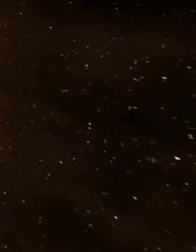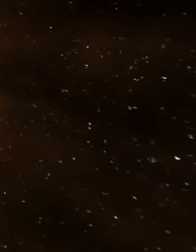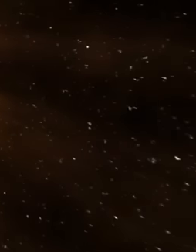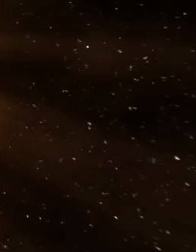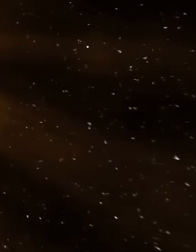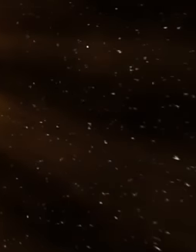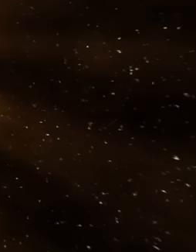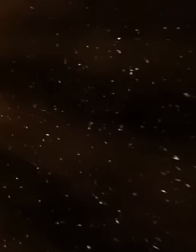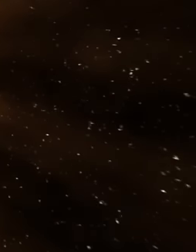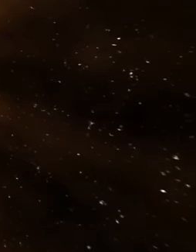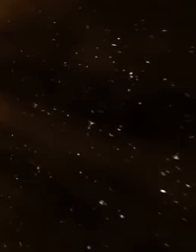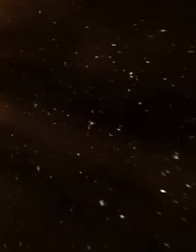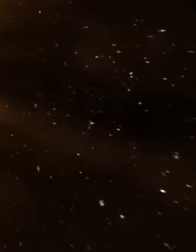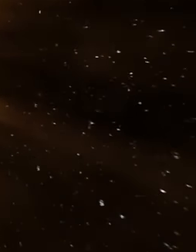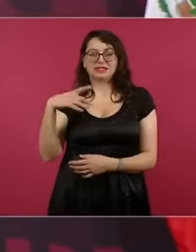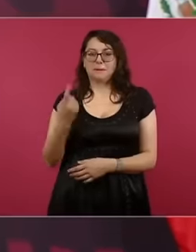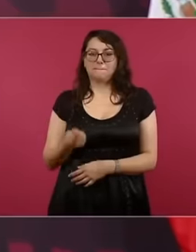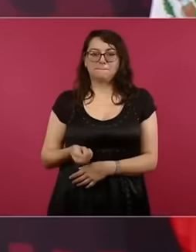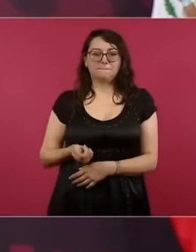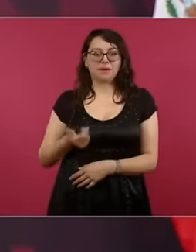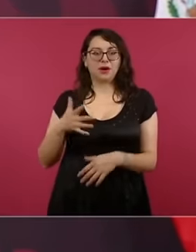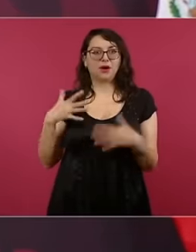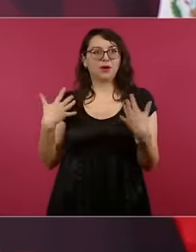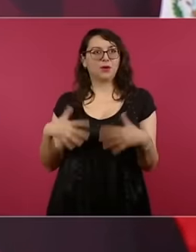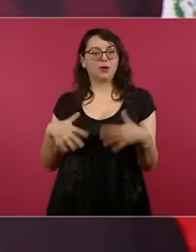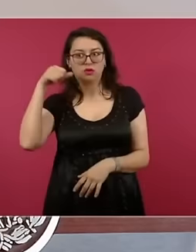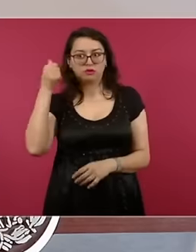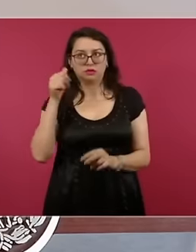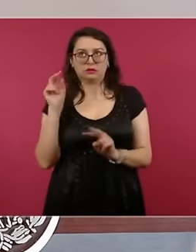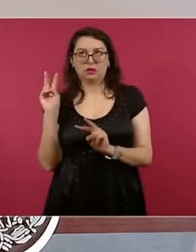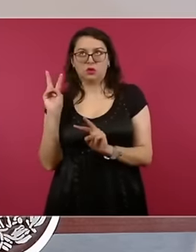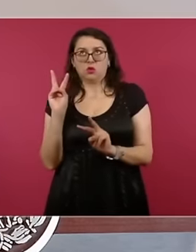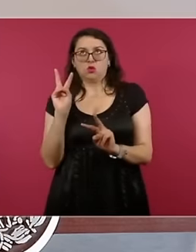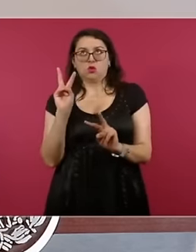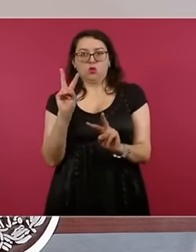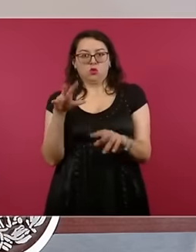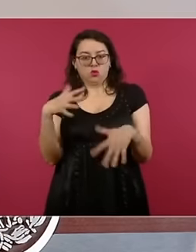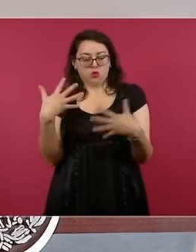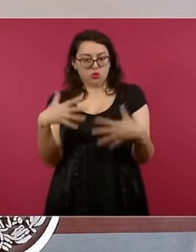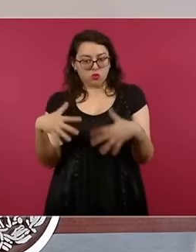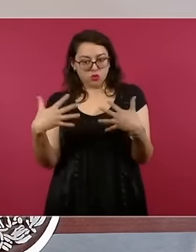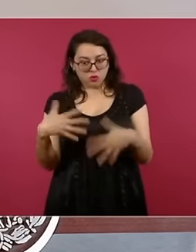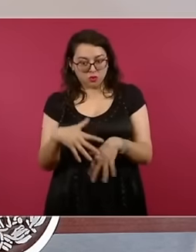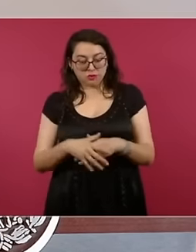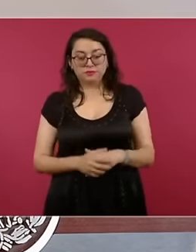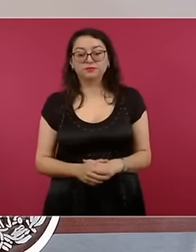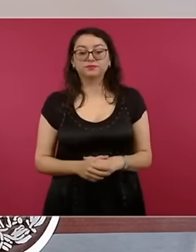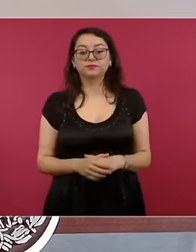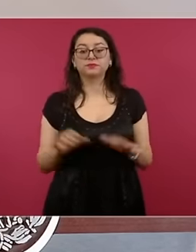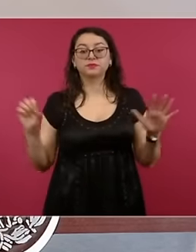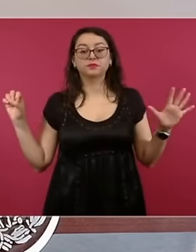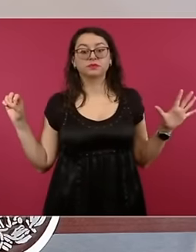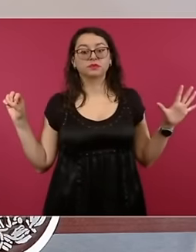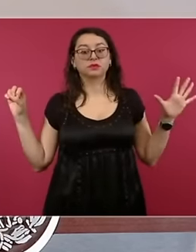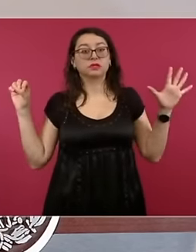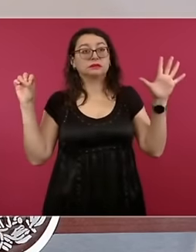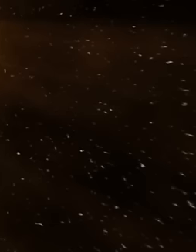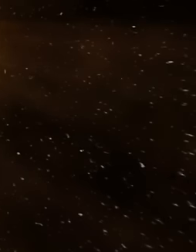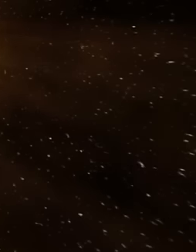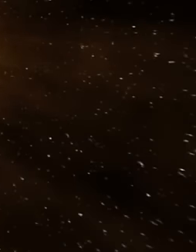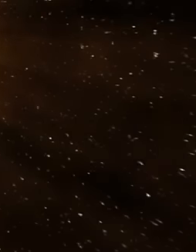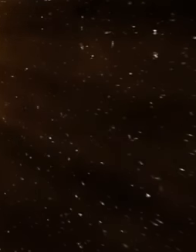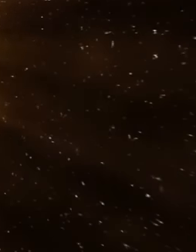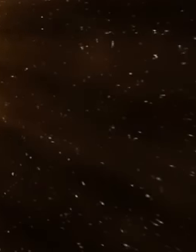next Monday Without a doubt this eclipse will be the most important astronomical phenomenon that will take